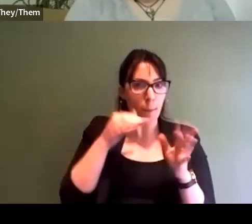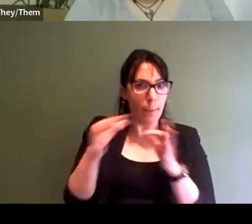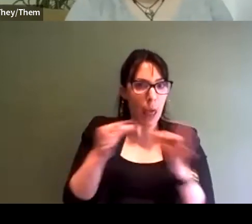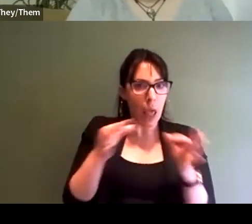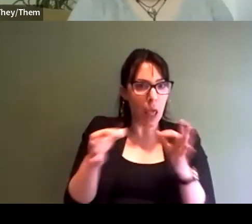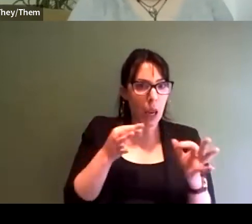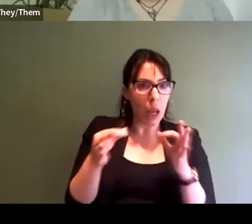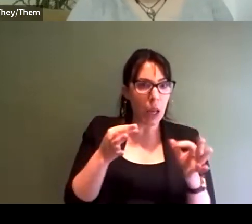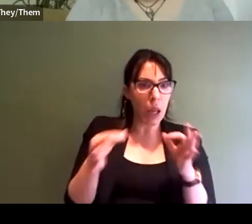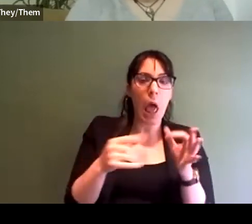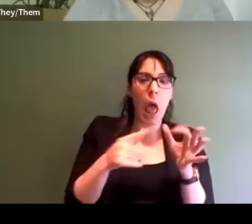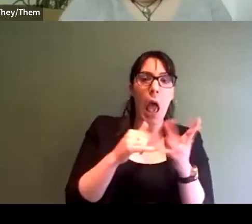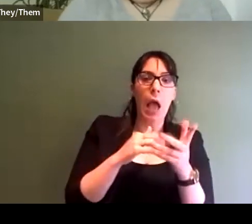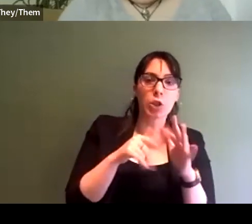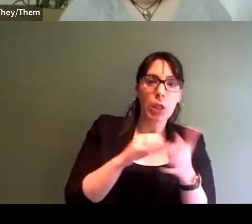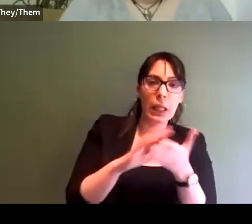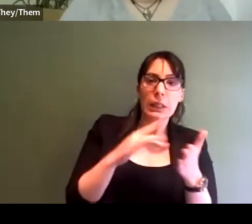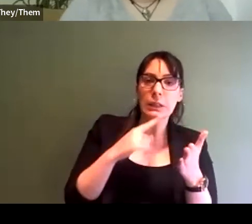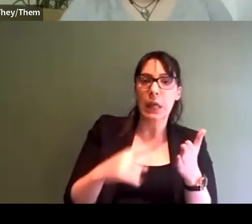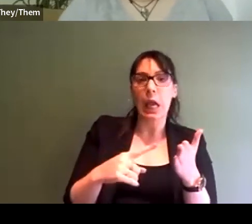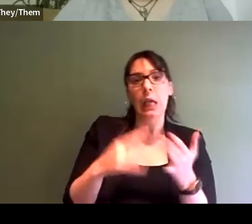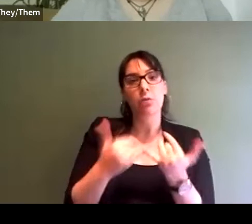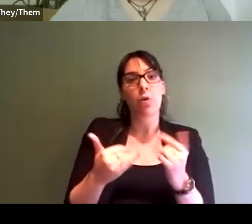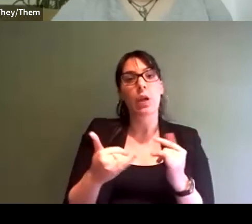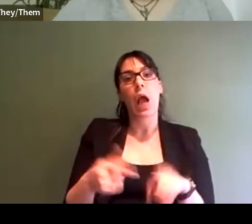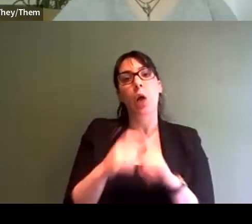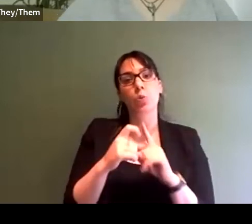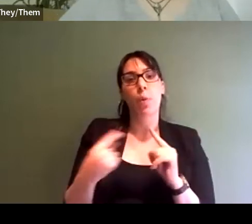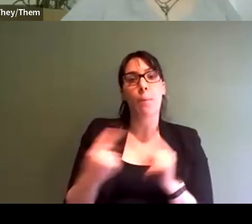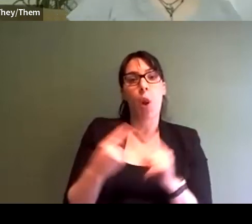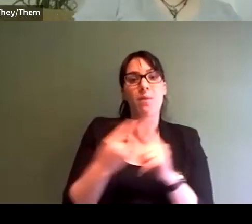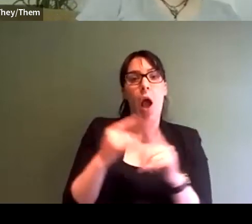curriculum is very hard to modify. It's not.